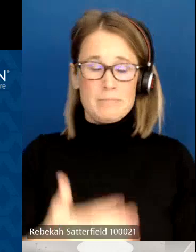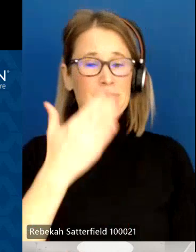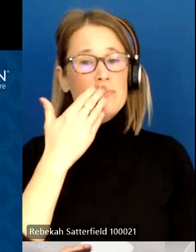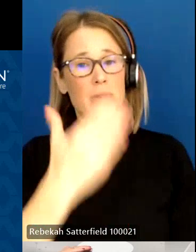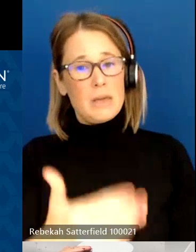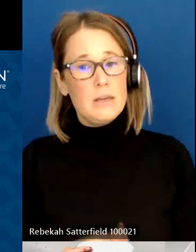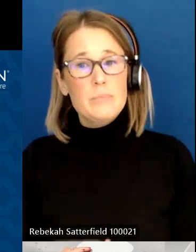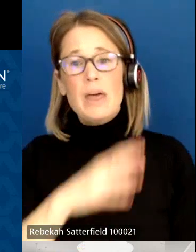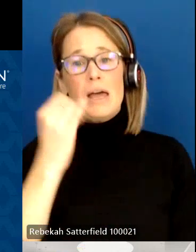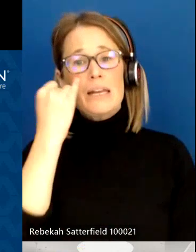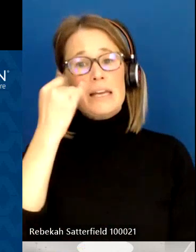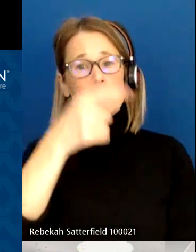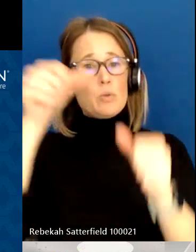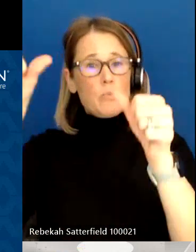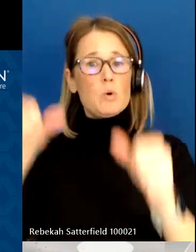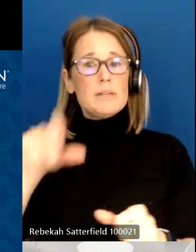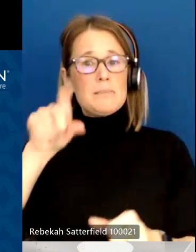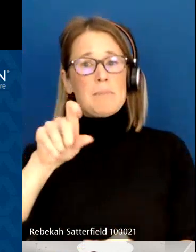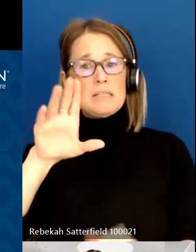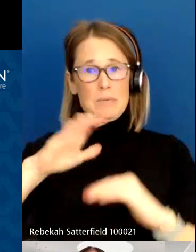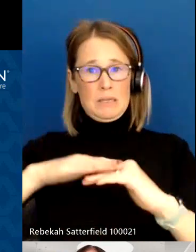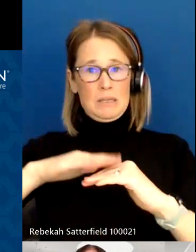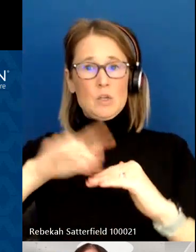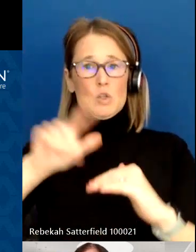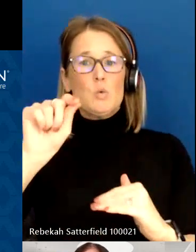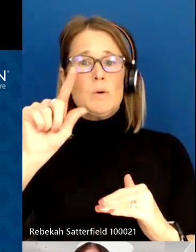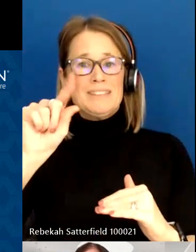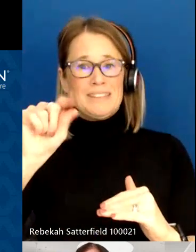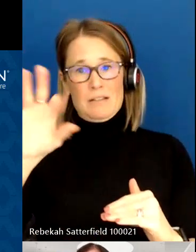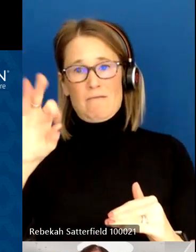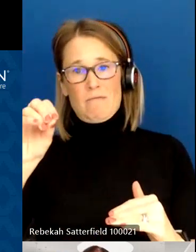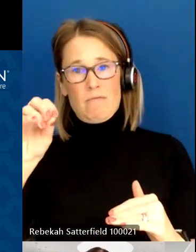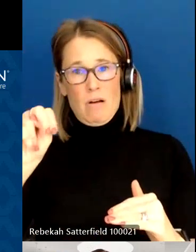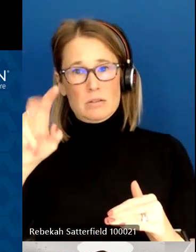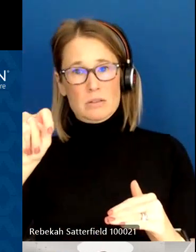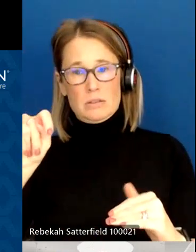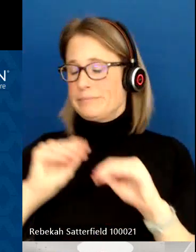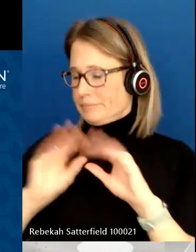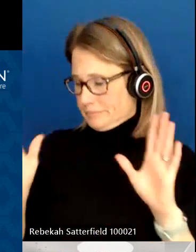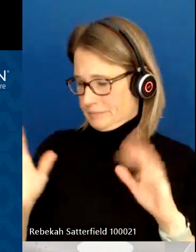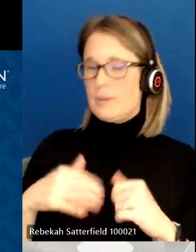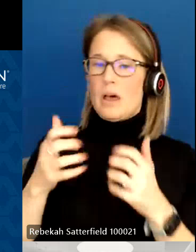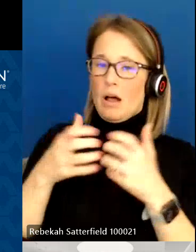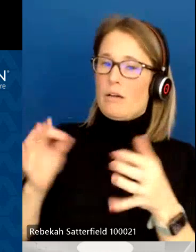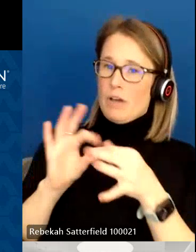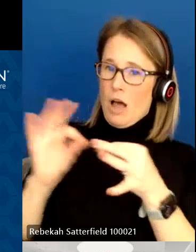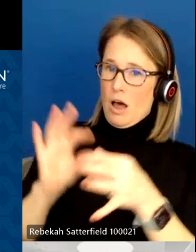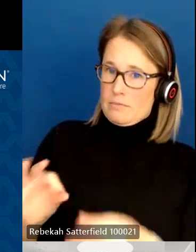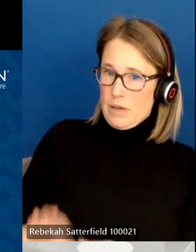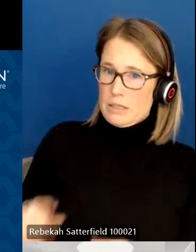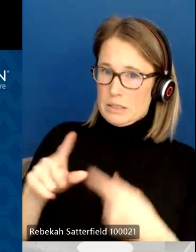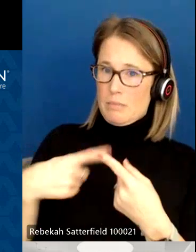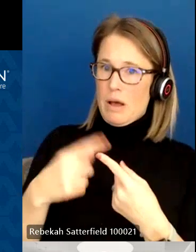just has to be in 20 font in 20 font okay um lots of comments Carlin and Drew about the magnets uh